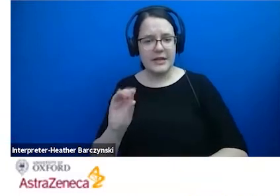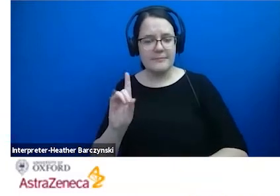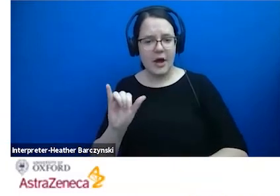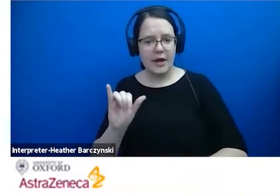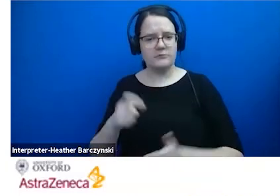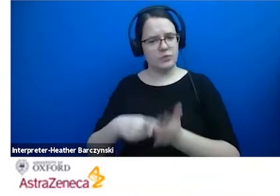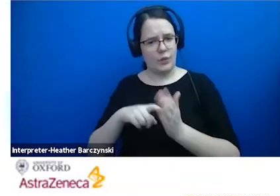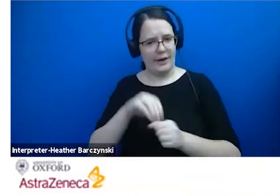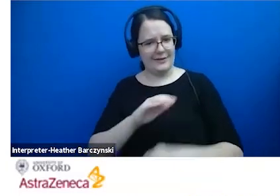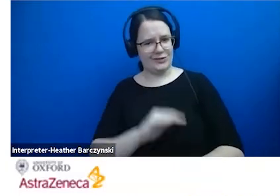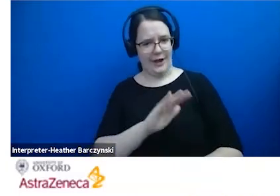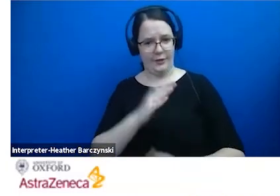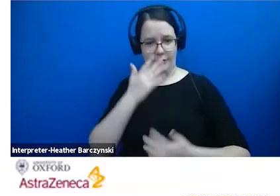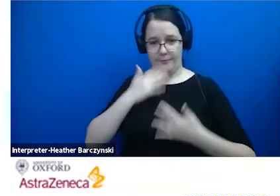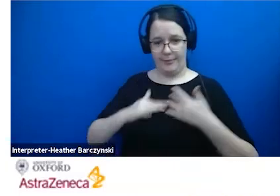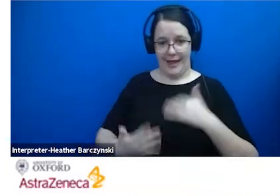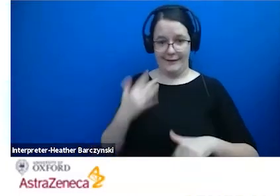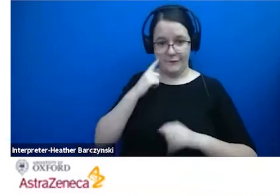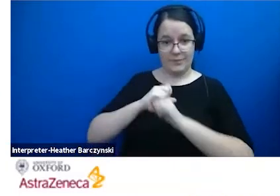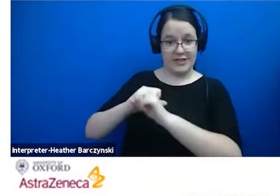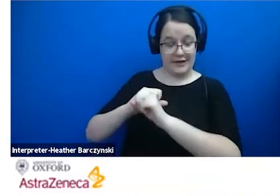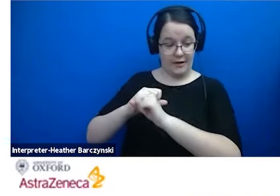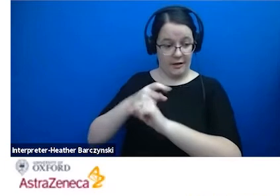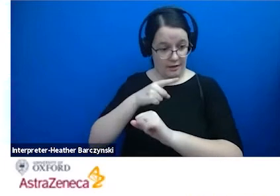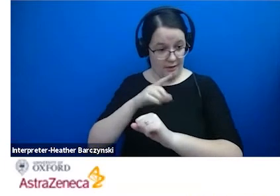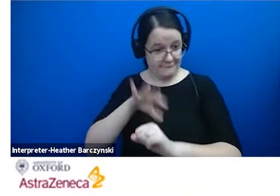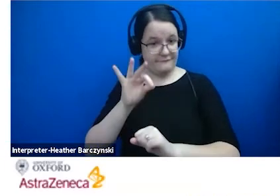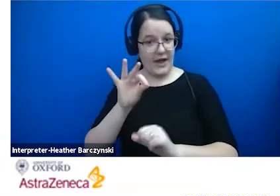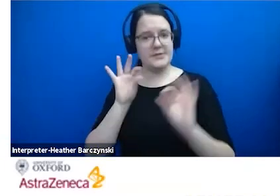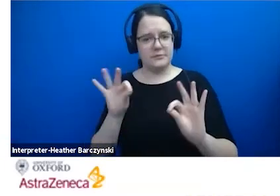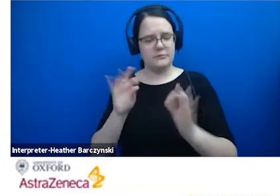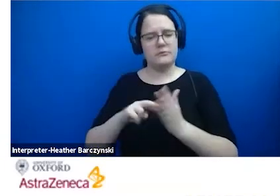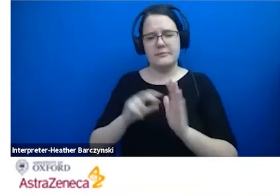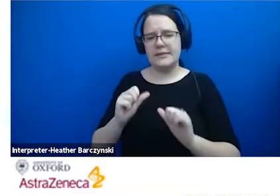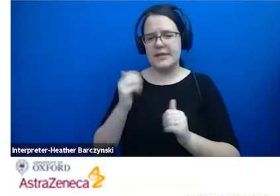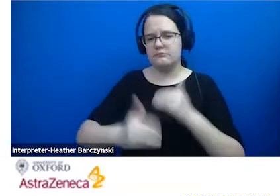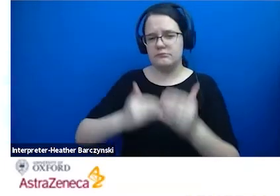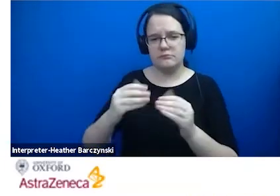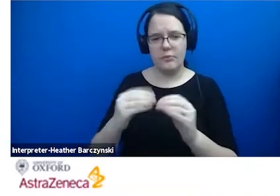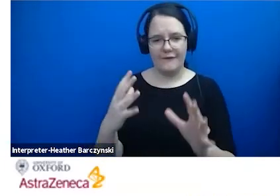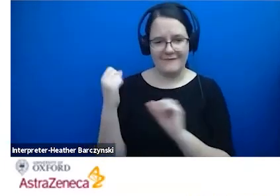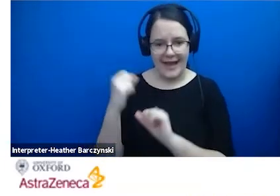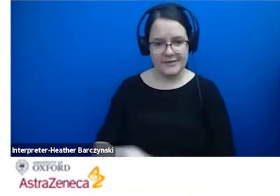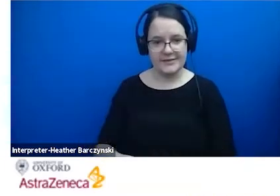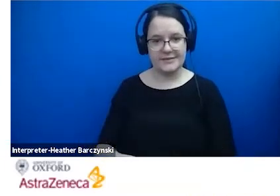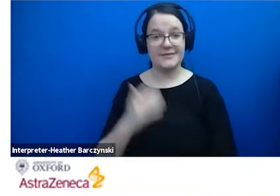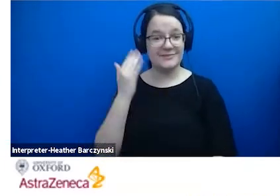to protect them then we'll be able to move much more quickly because children do not get as ill